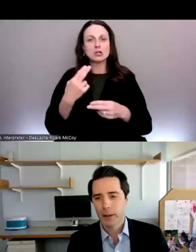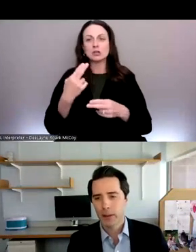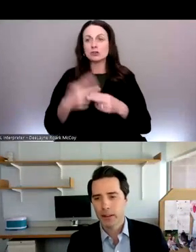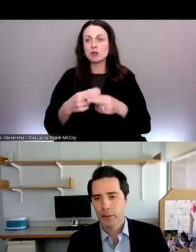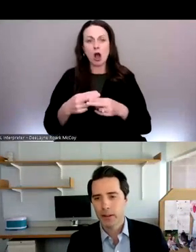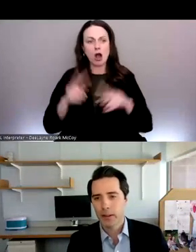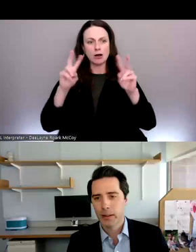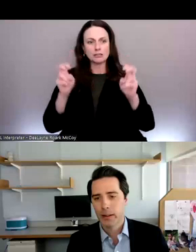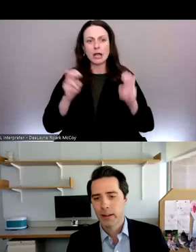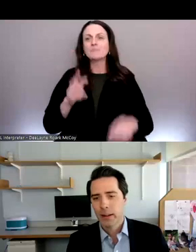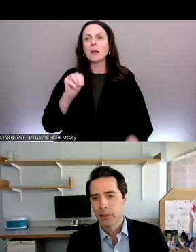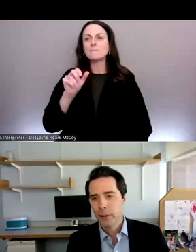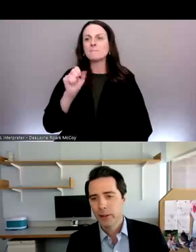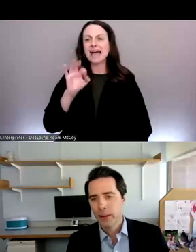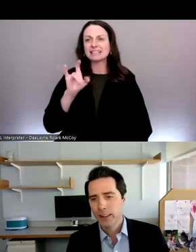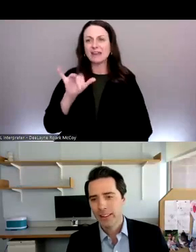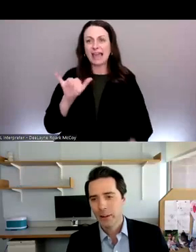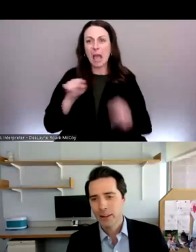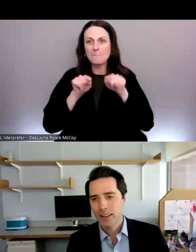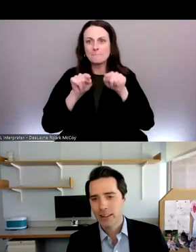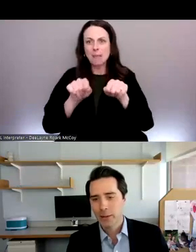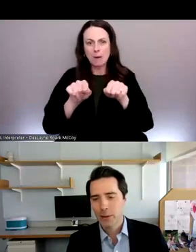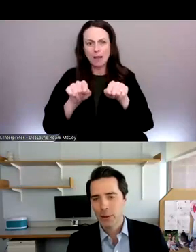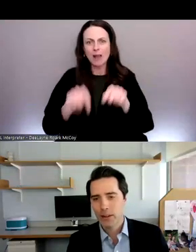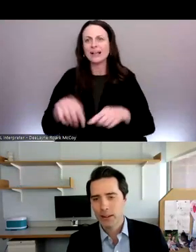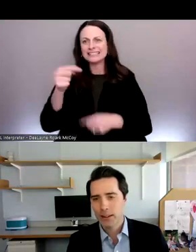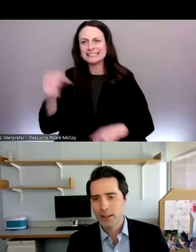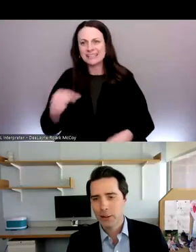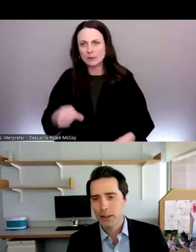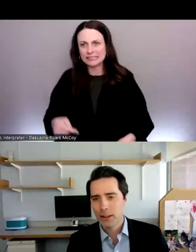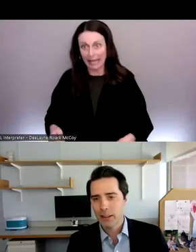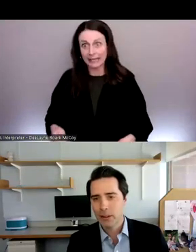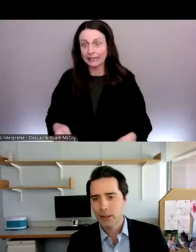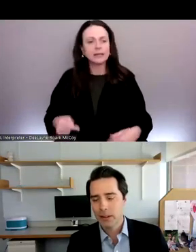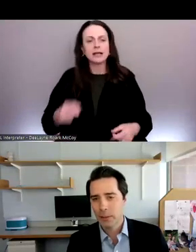parallel sequencing and we don't have to get into all the details but you can see